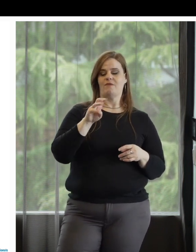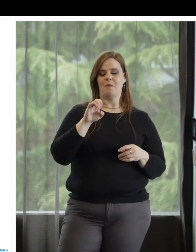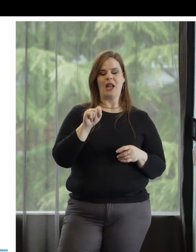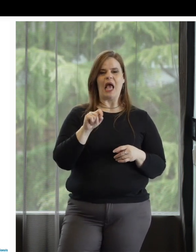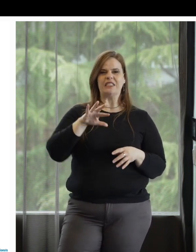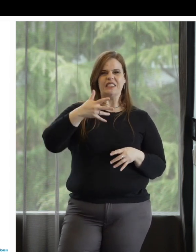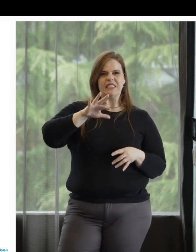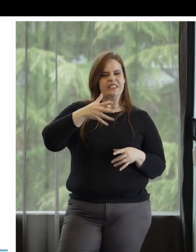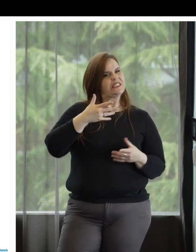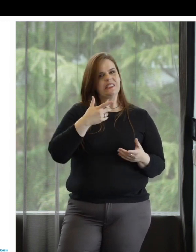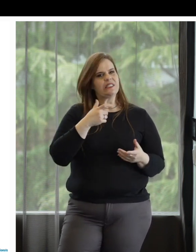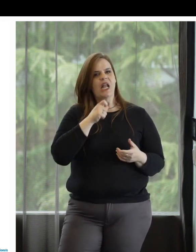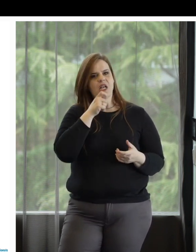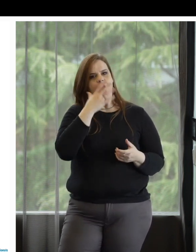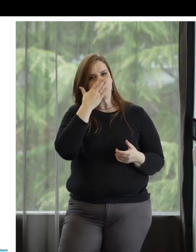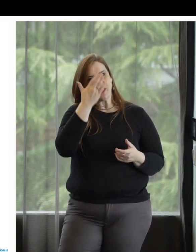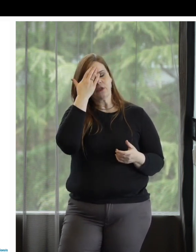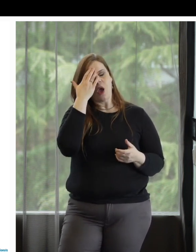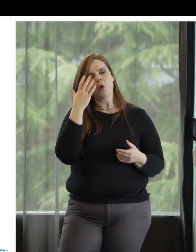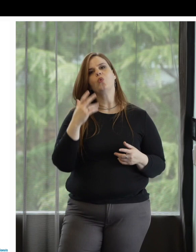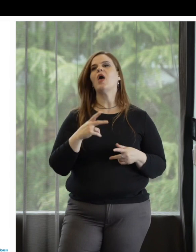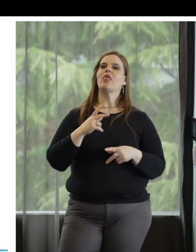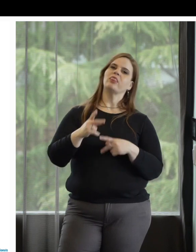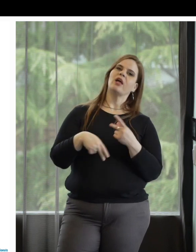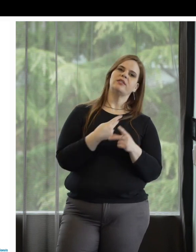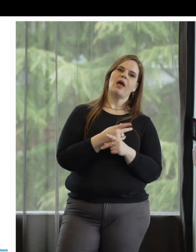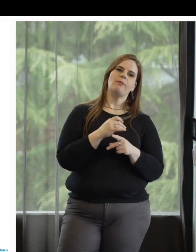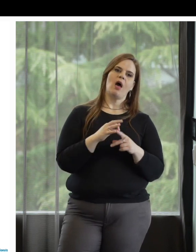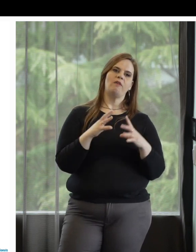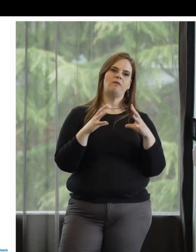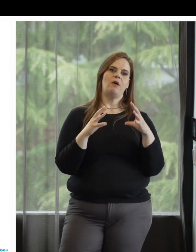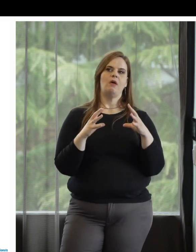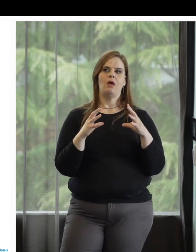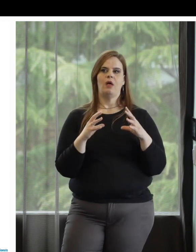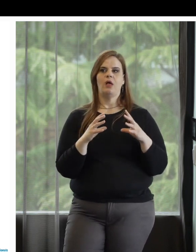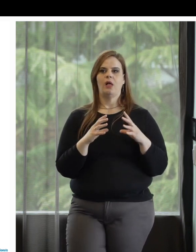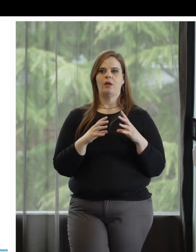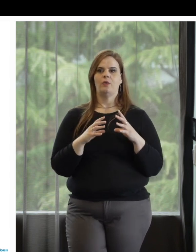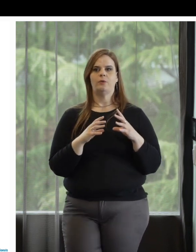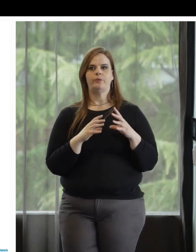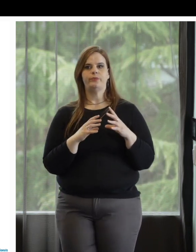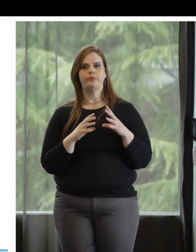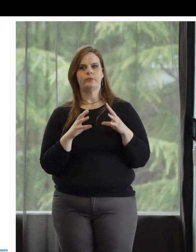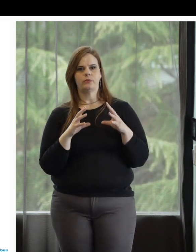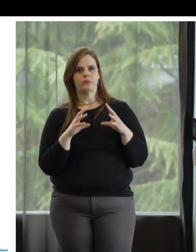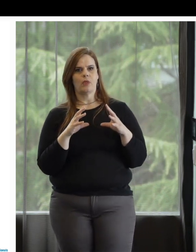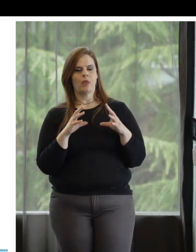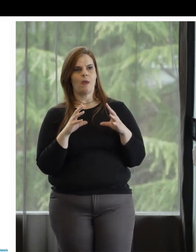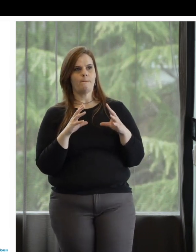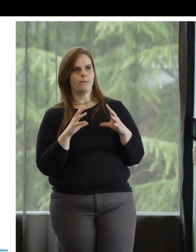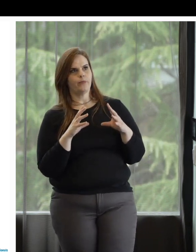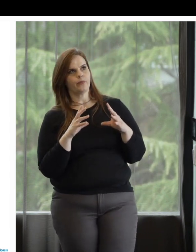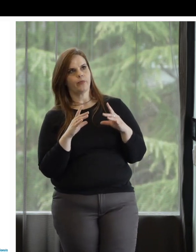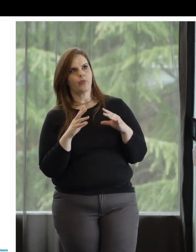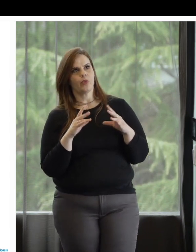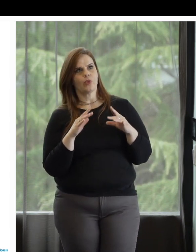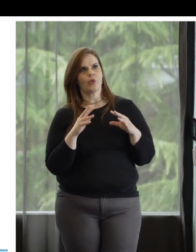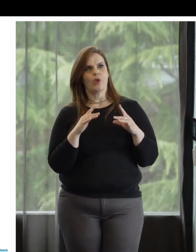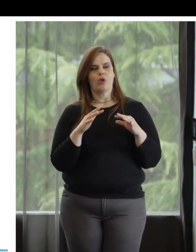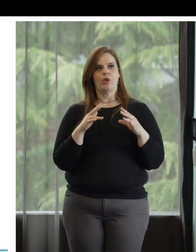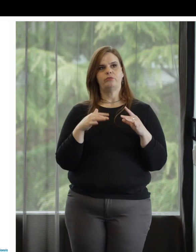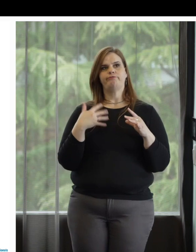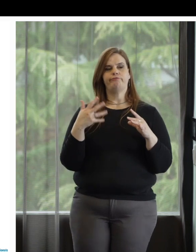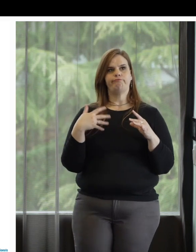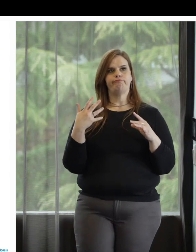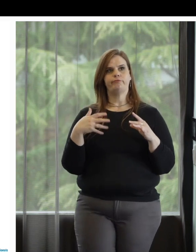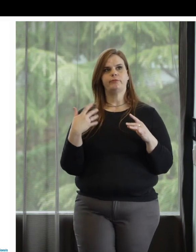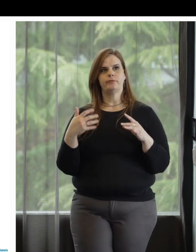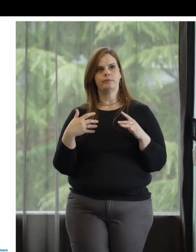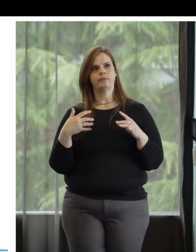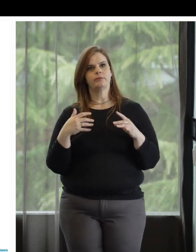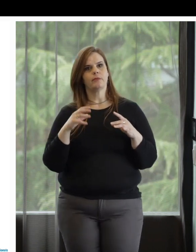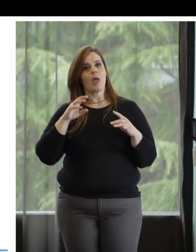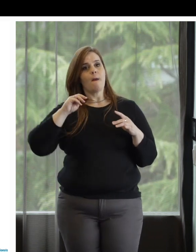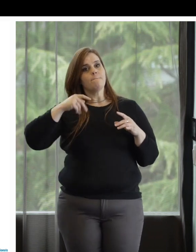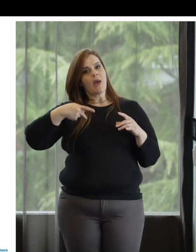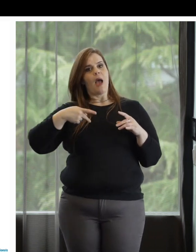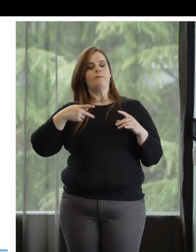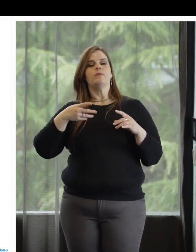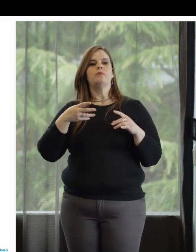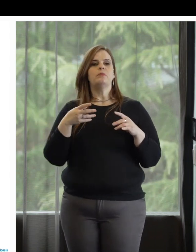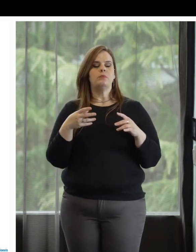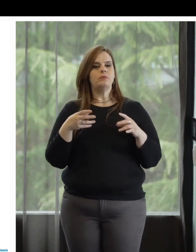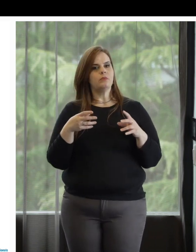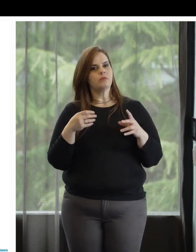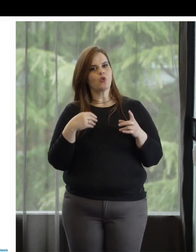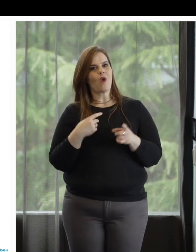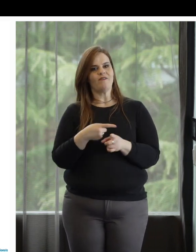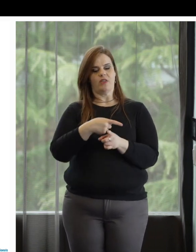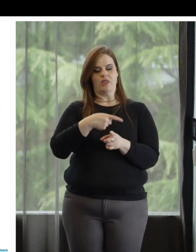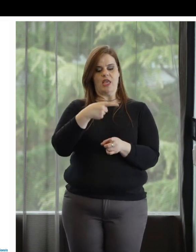The type of bubble -- mat you have on at the intersections,